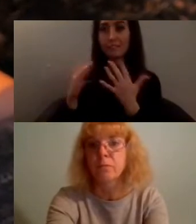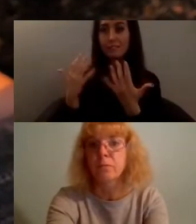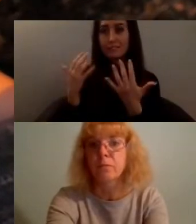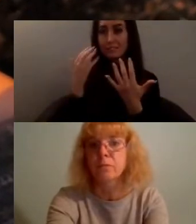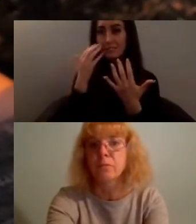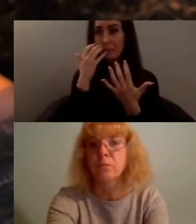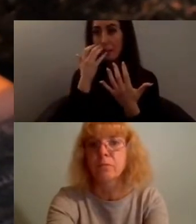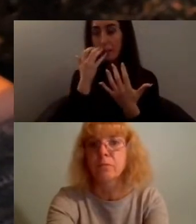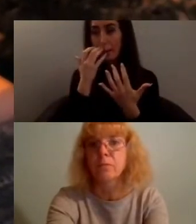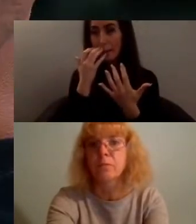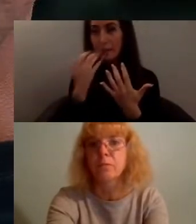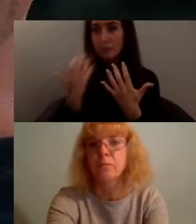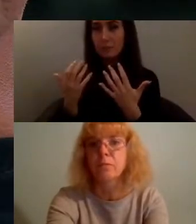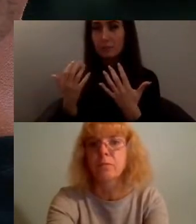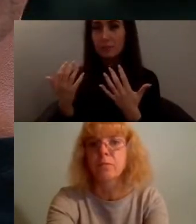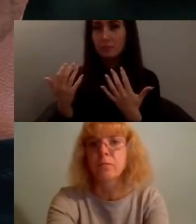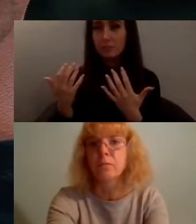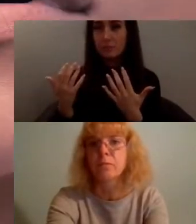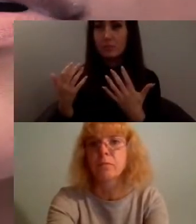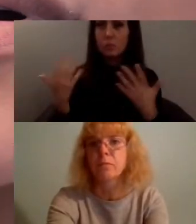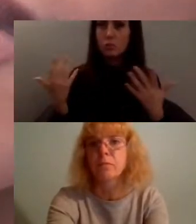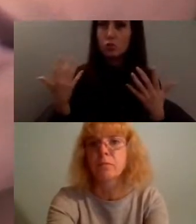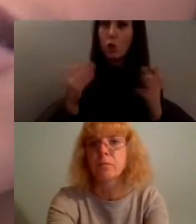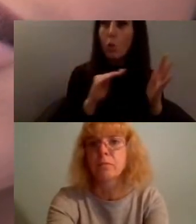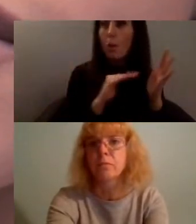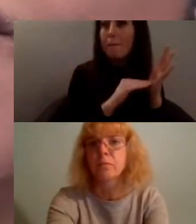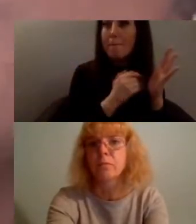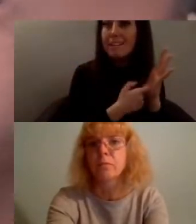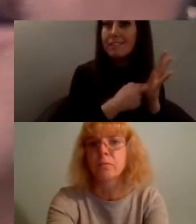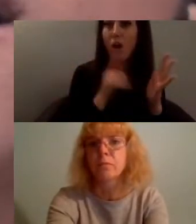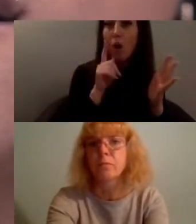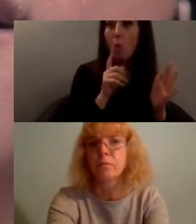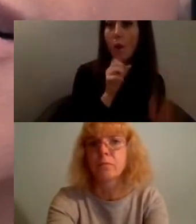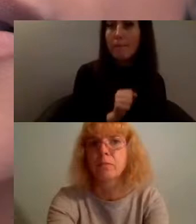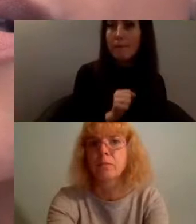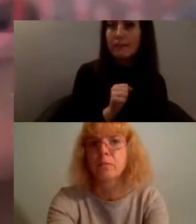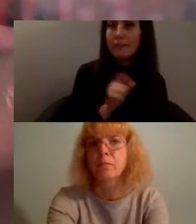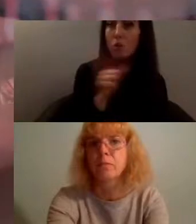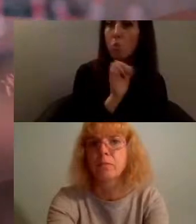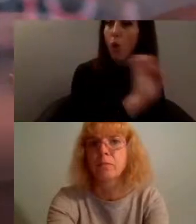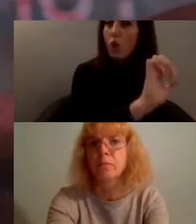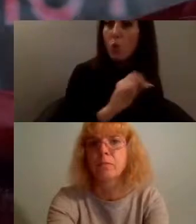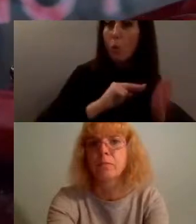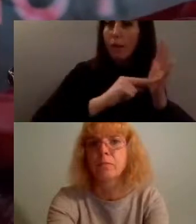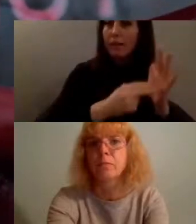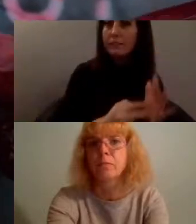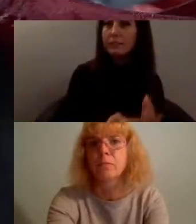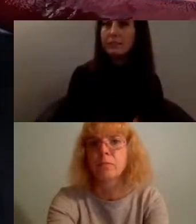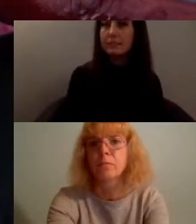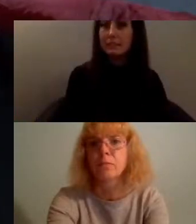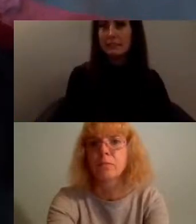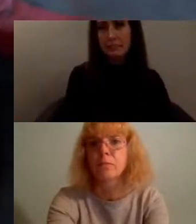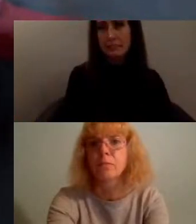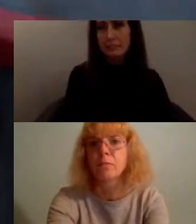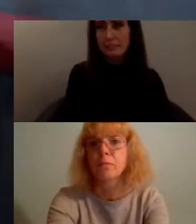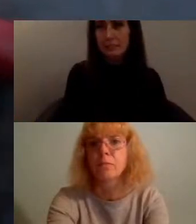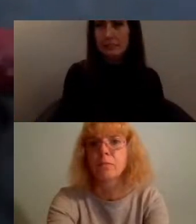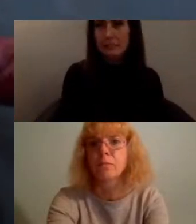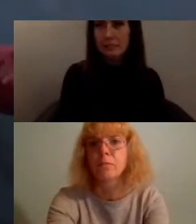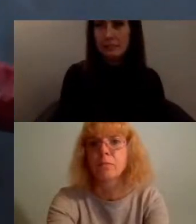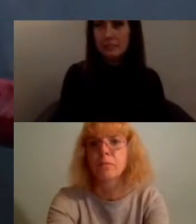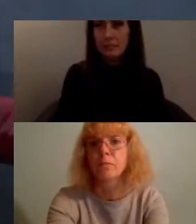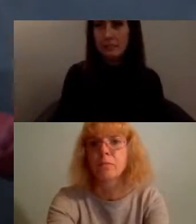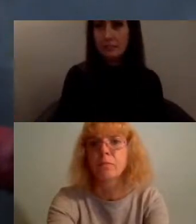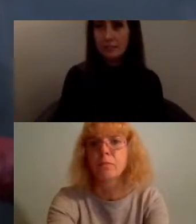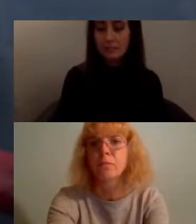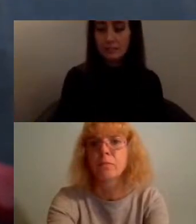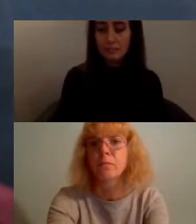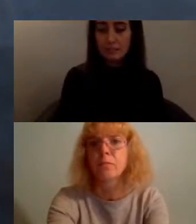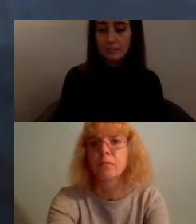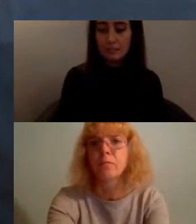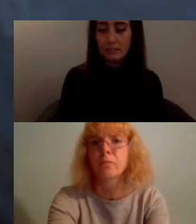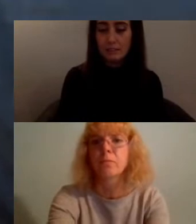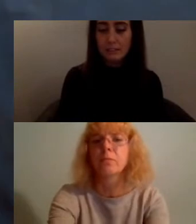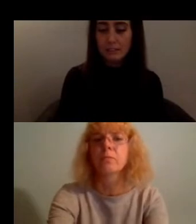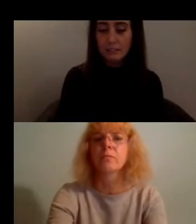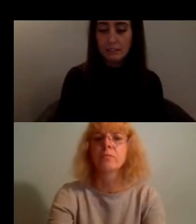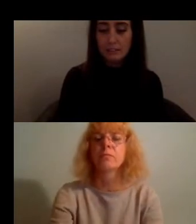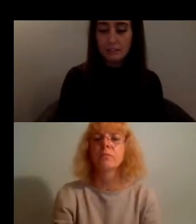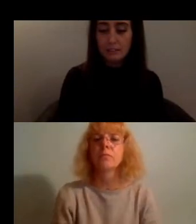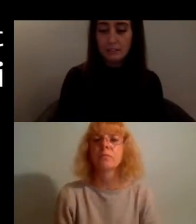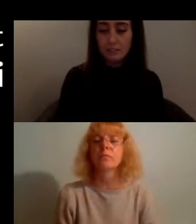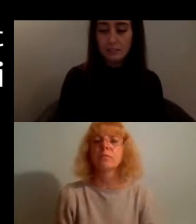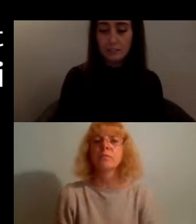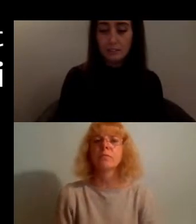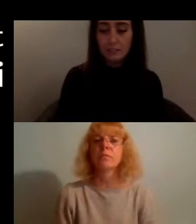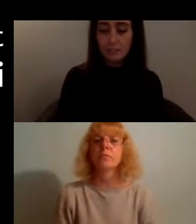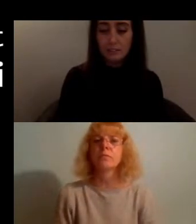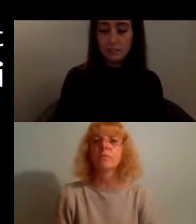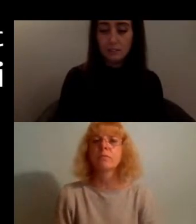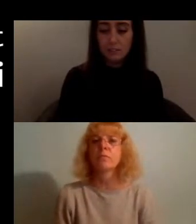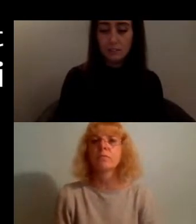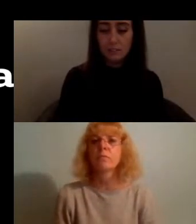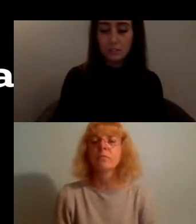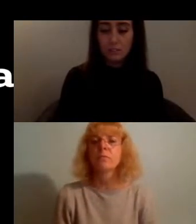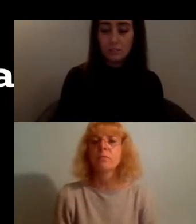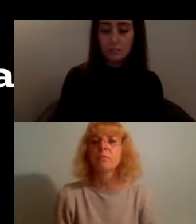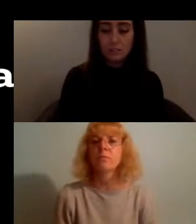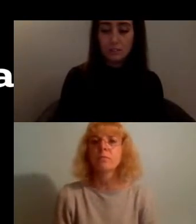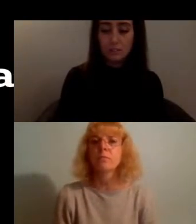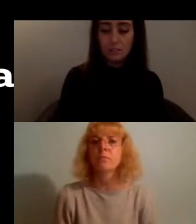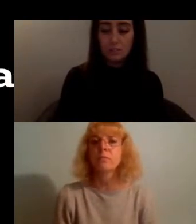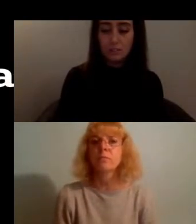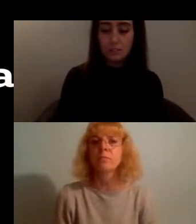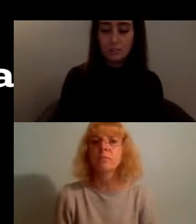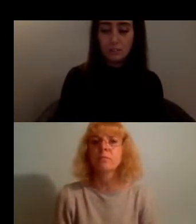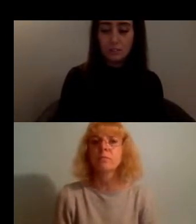so mr white man what are your plans?